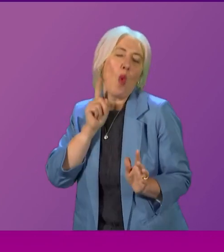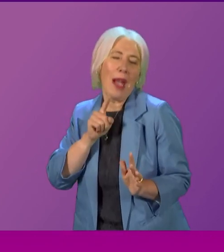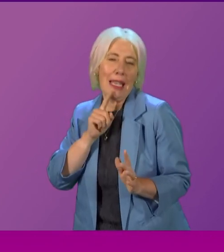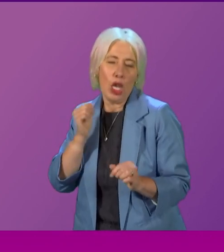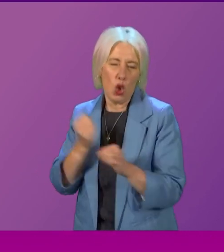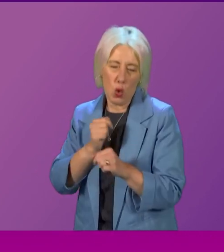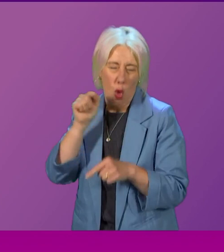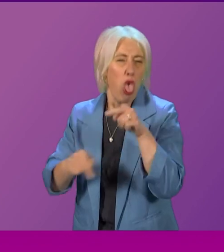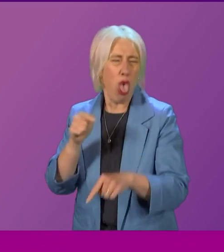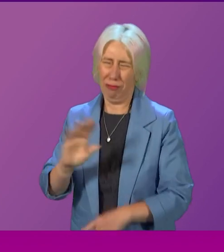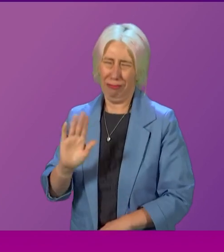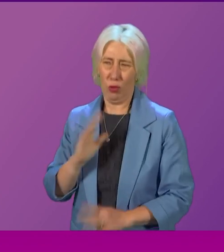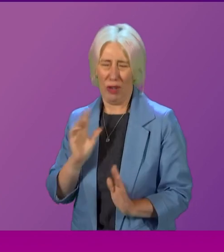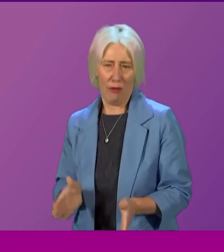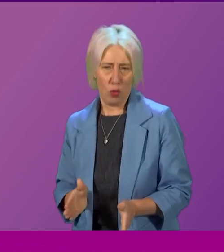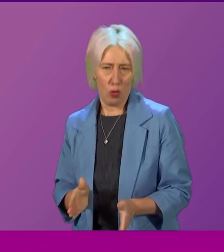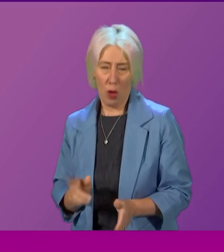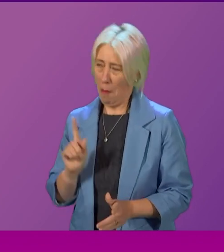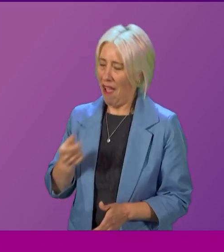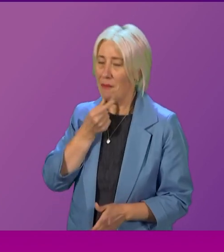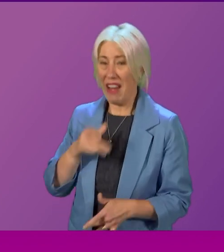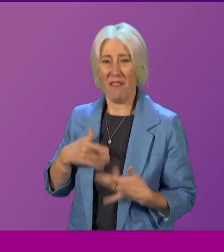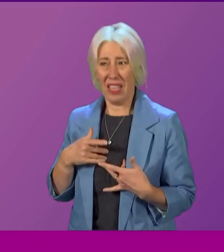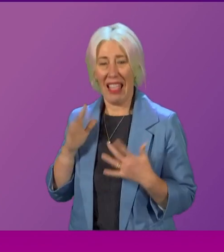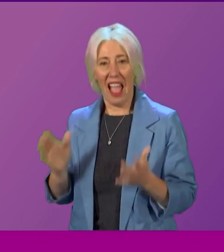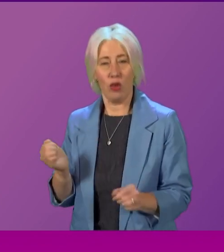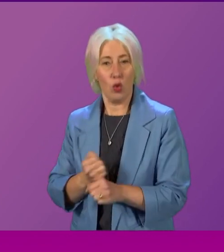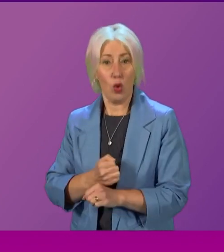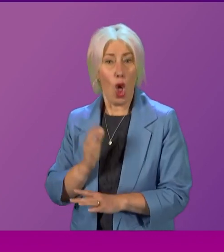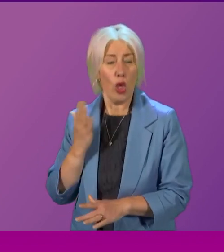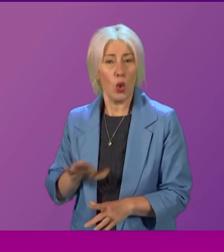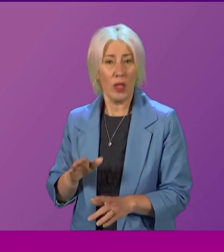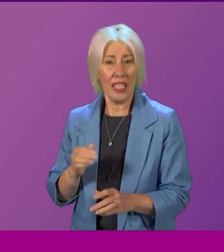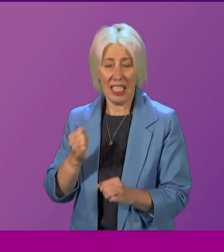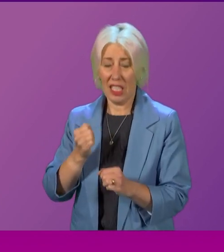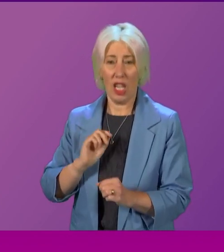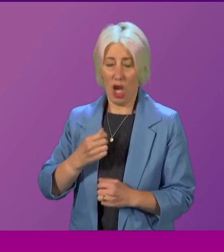Any man who felt that need would not need a gender recognition certificate.